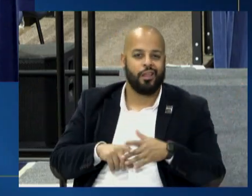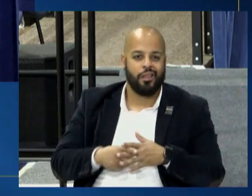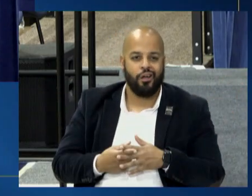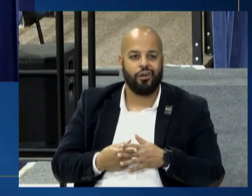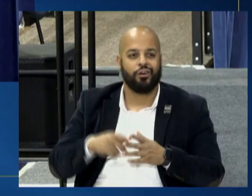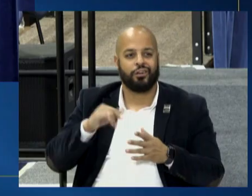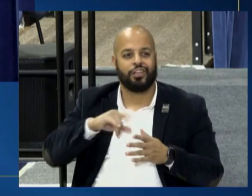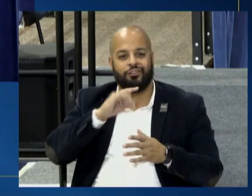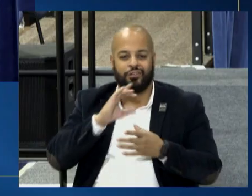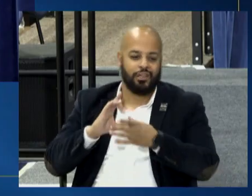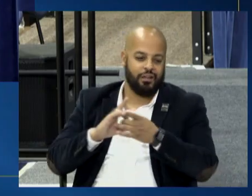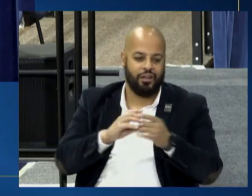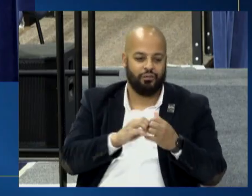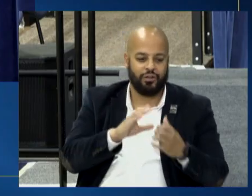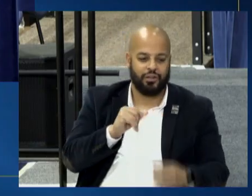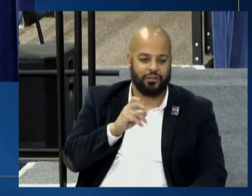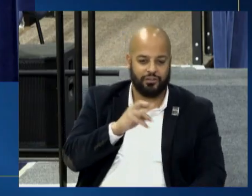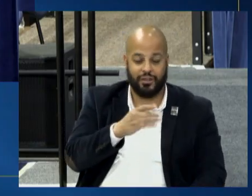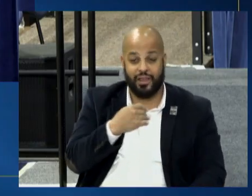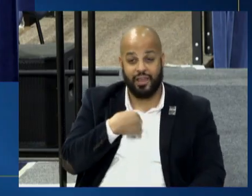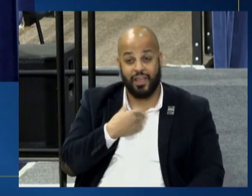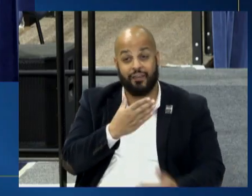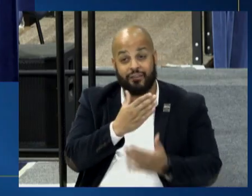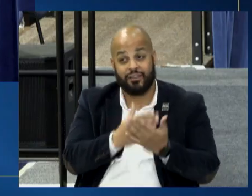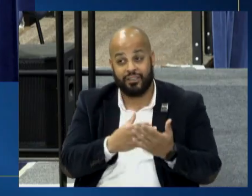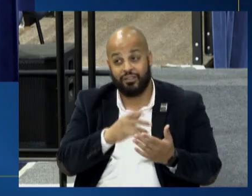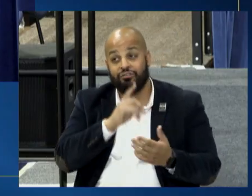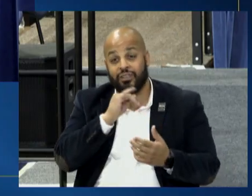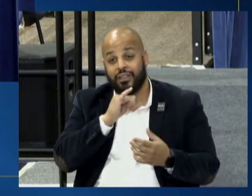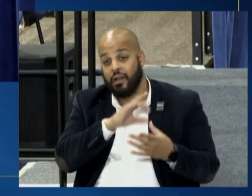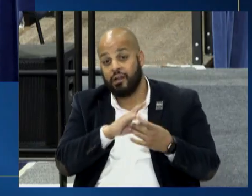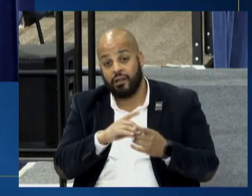with cancer. But we do have some of those that are underlying. Like, one that we're working closely